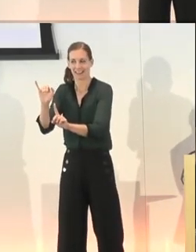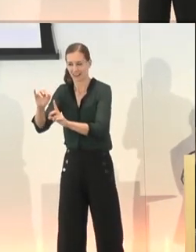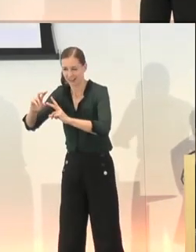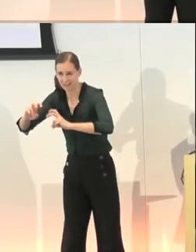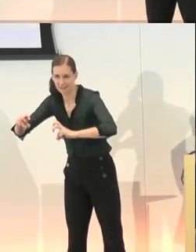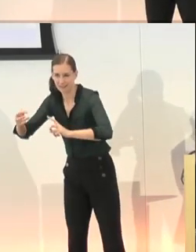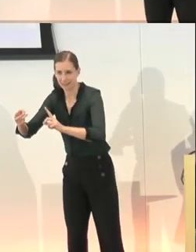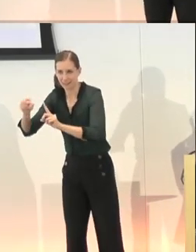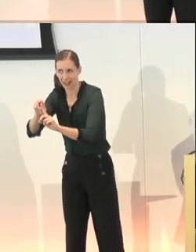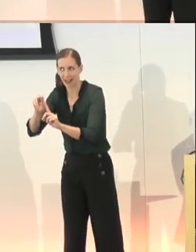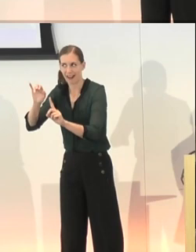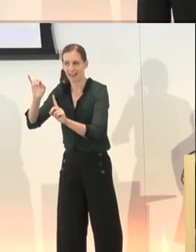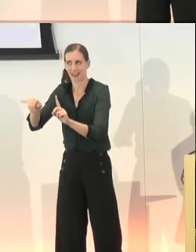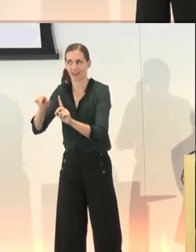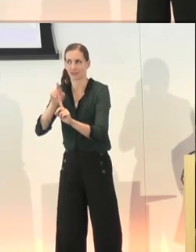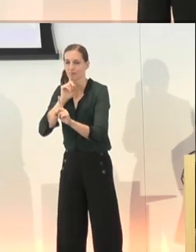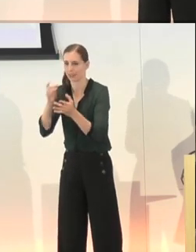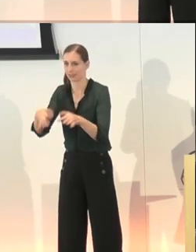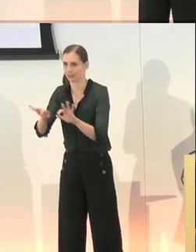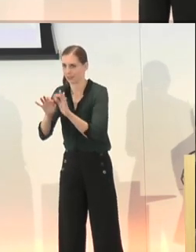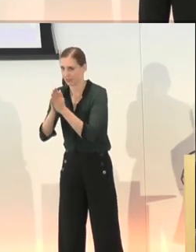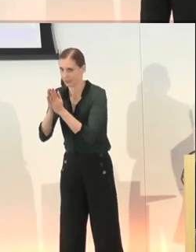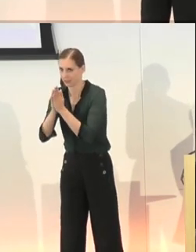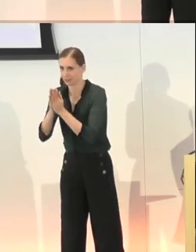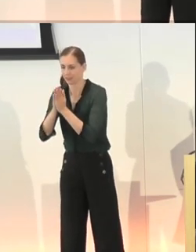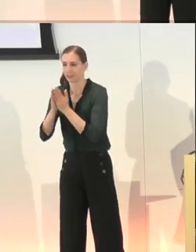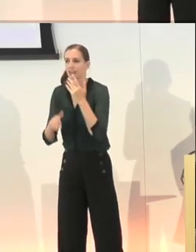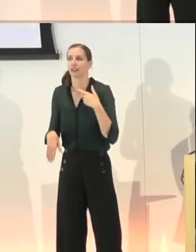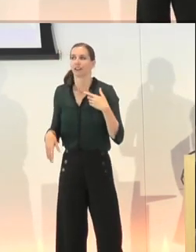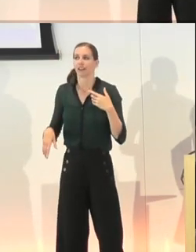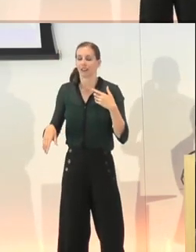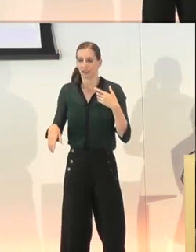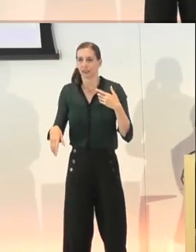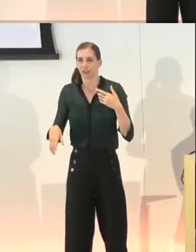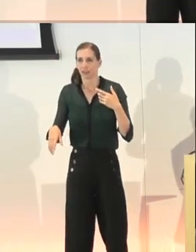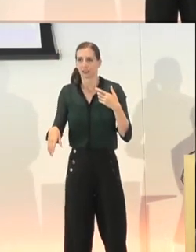motif as well, it does not -- does not just inform a decision, it once -- it makes people want to